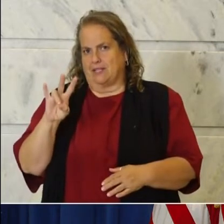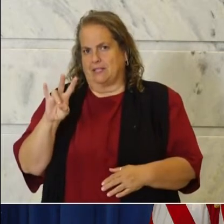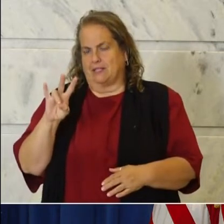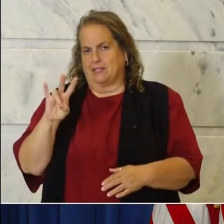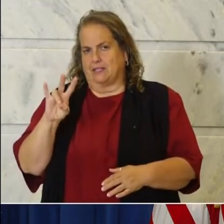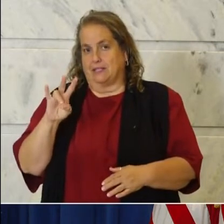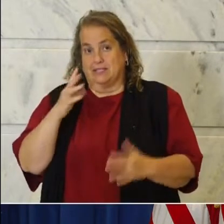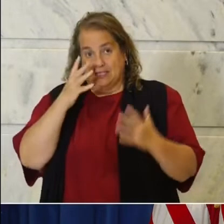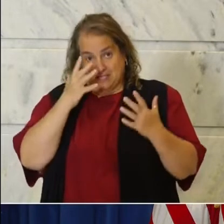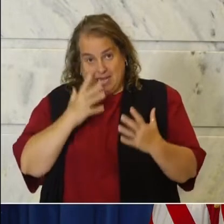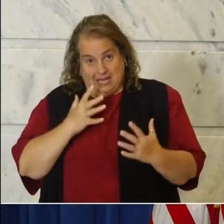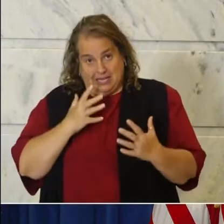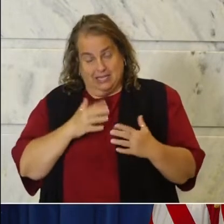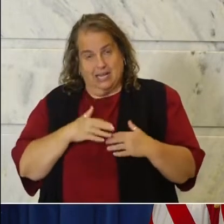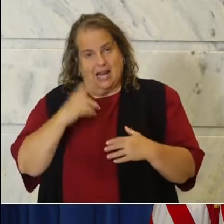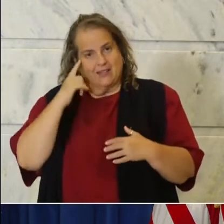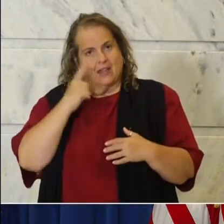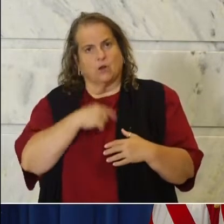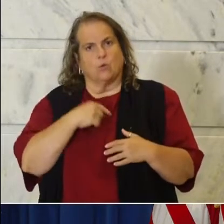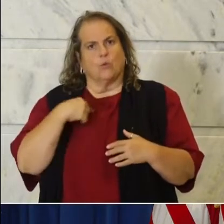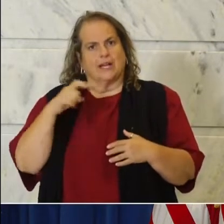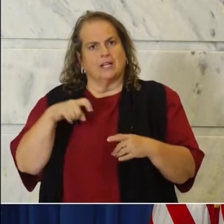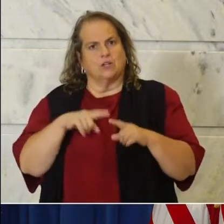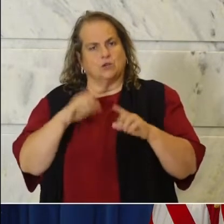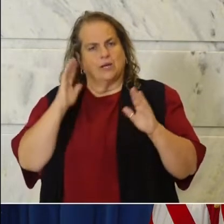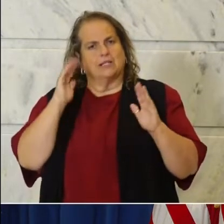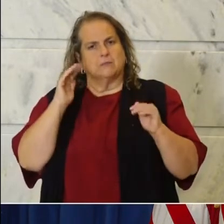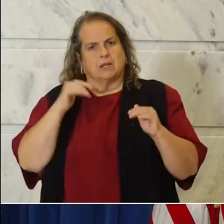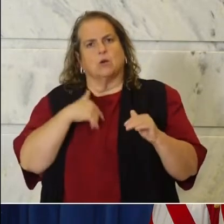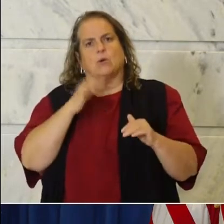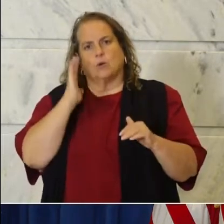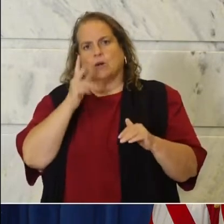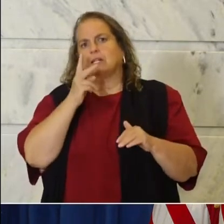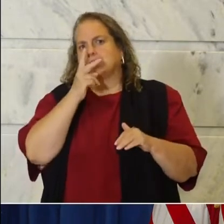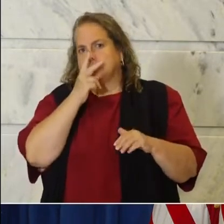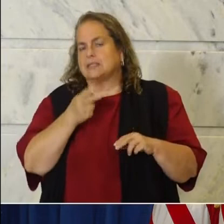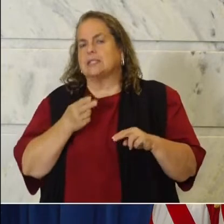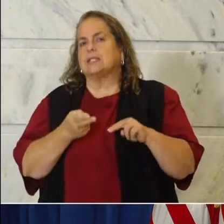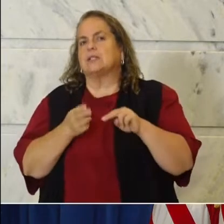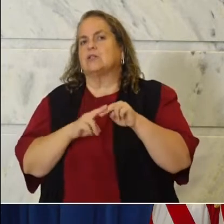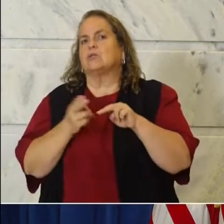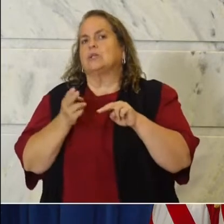Sadly, I think we need to expect that we will see in the coming weeks a